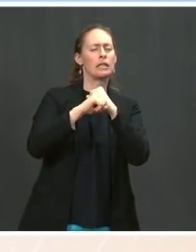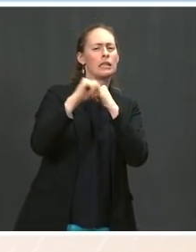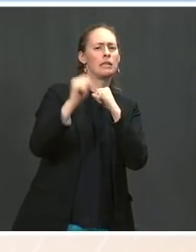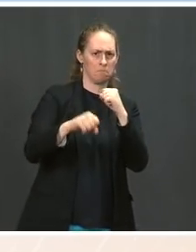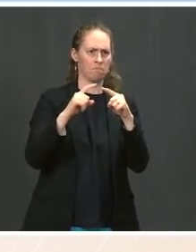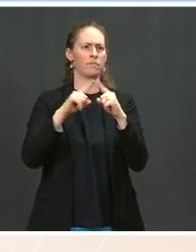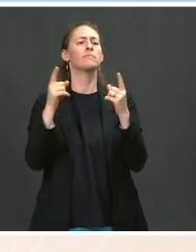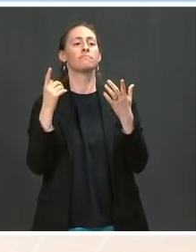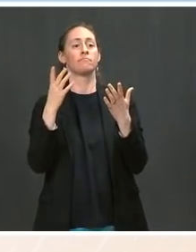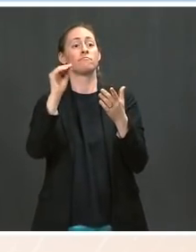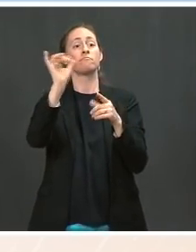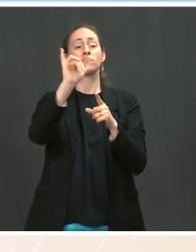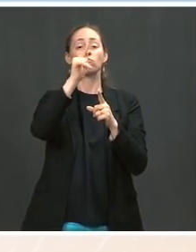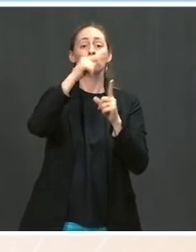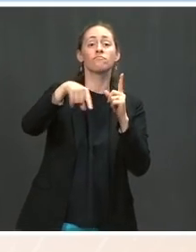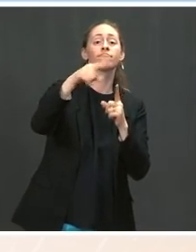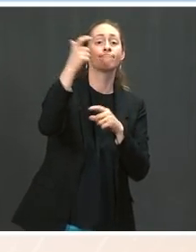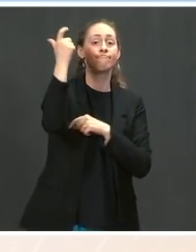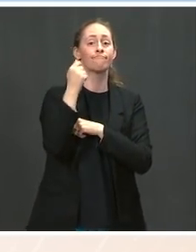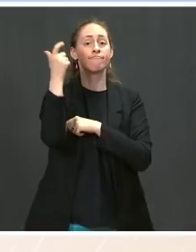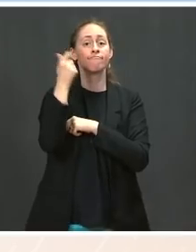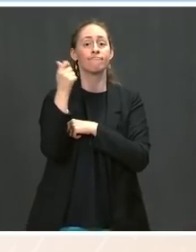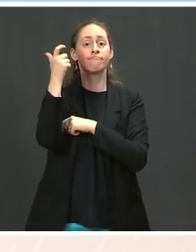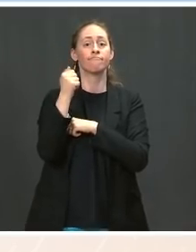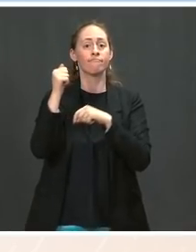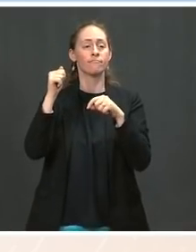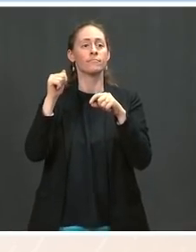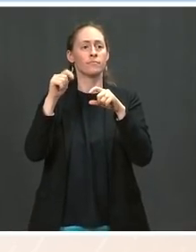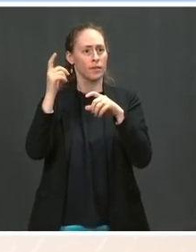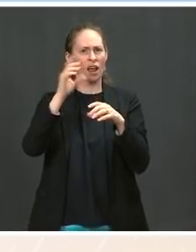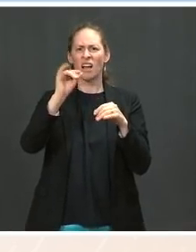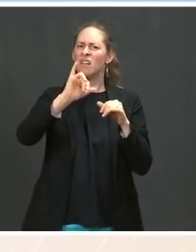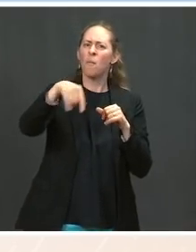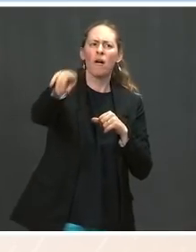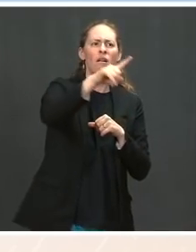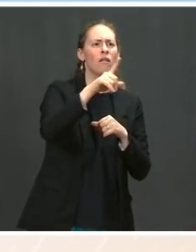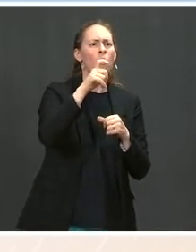who didn't file a 2020 or 2019 tax return. And the latest batch of payments